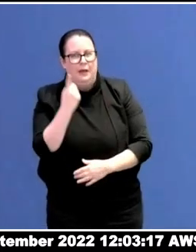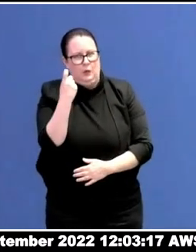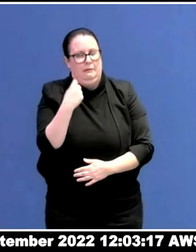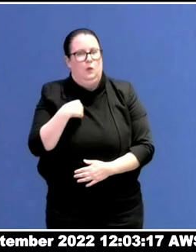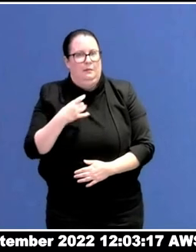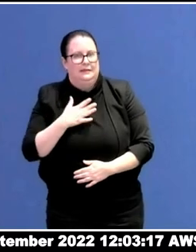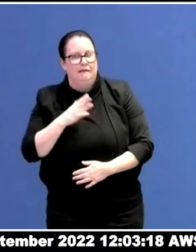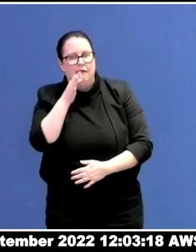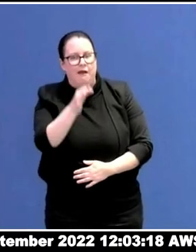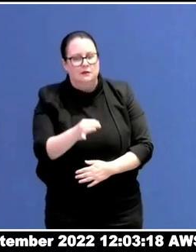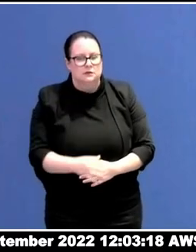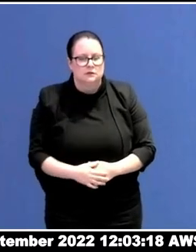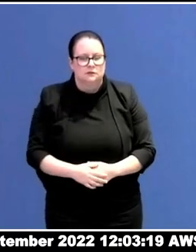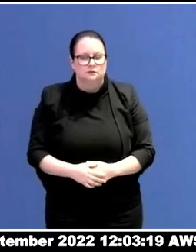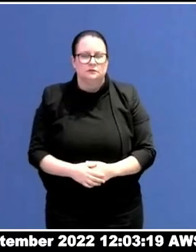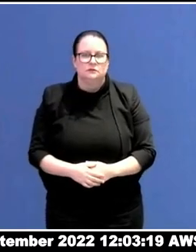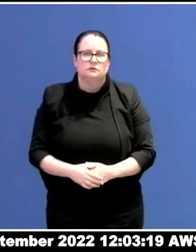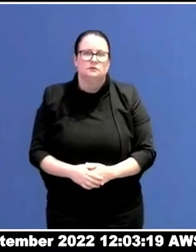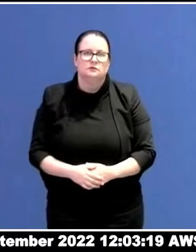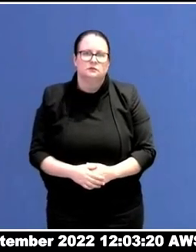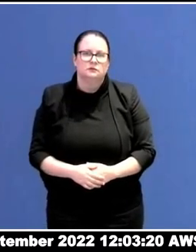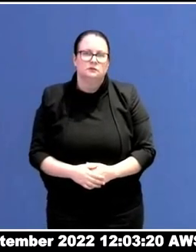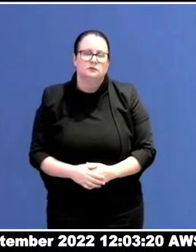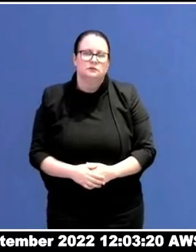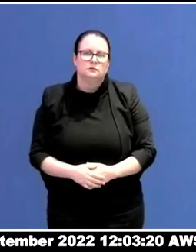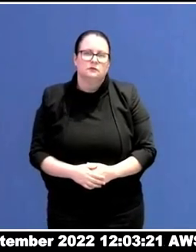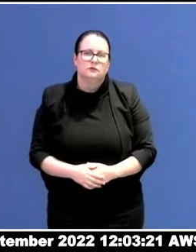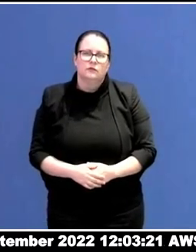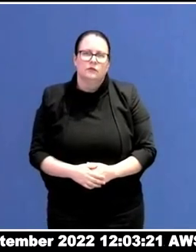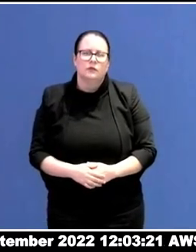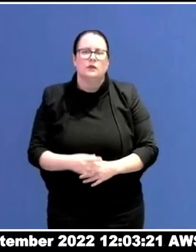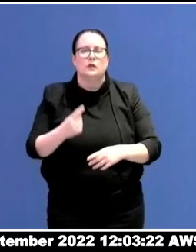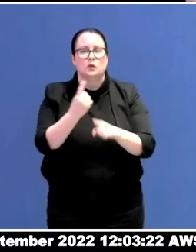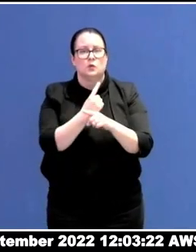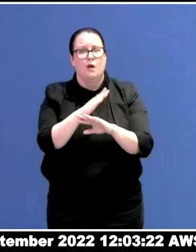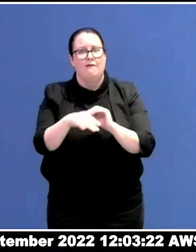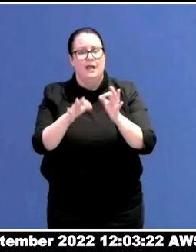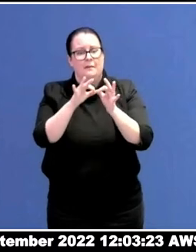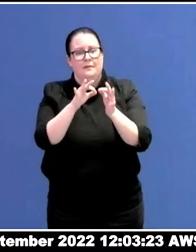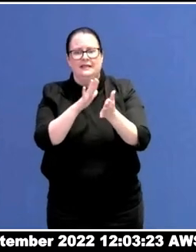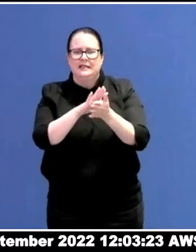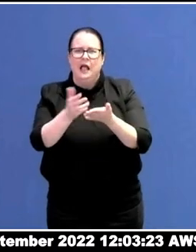And that is, with regards to the development of Banksia Hill's operating philosophy, I